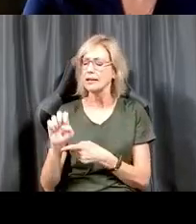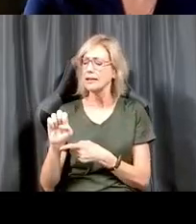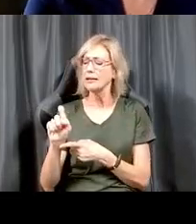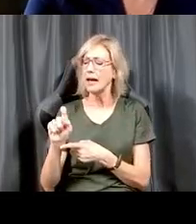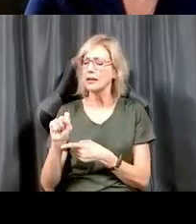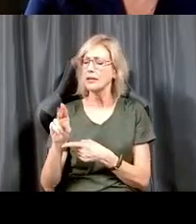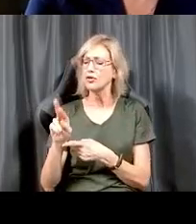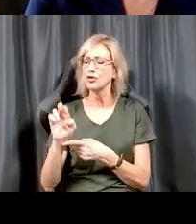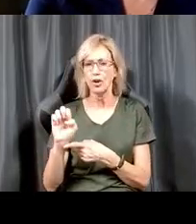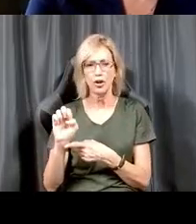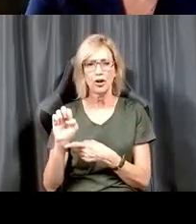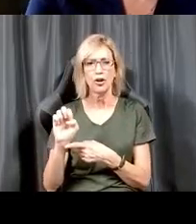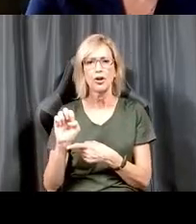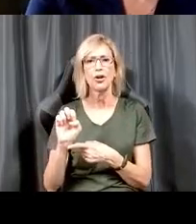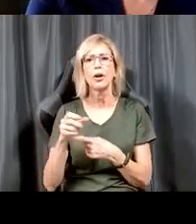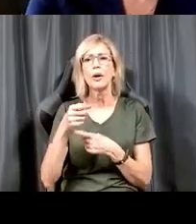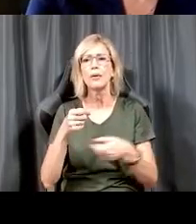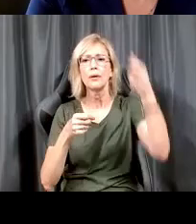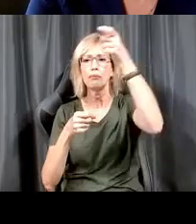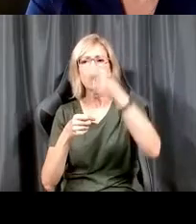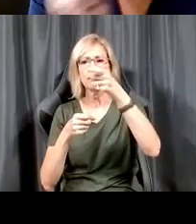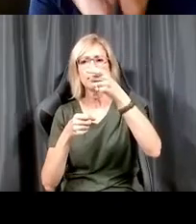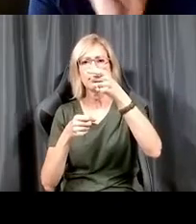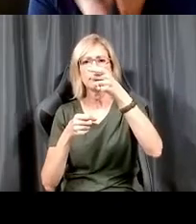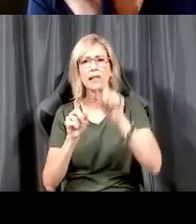can be placed top of this stick that vibrate..